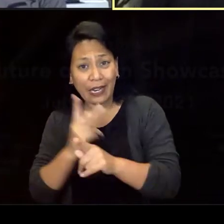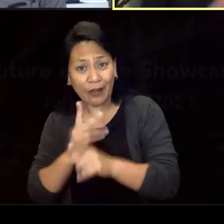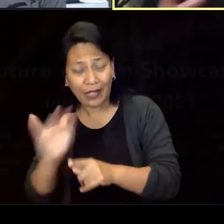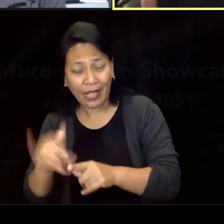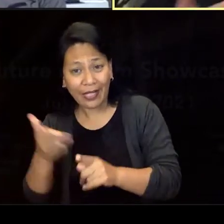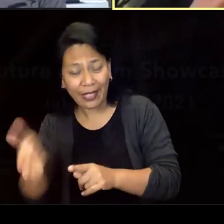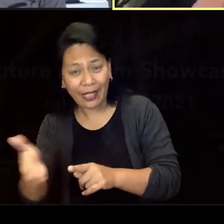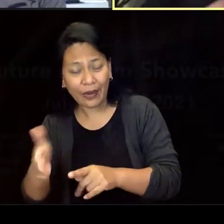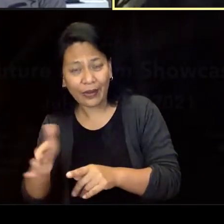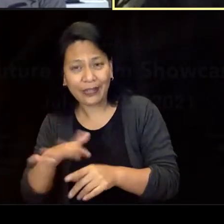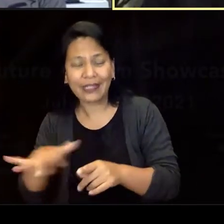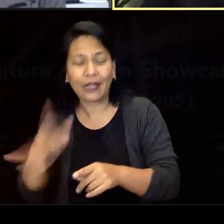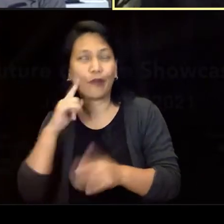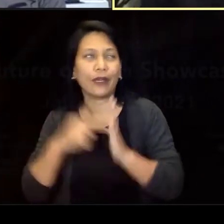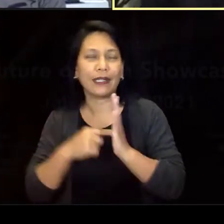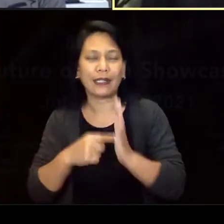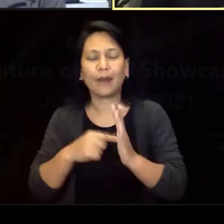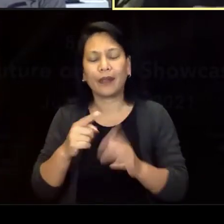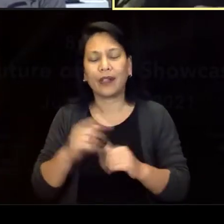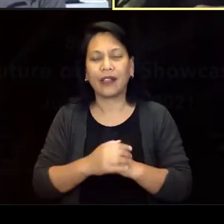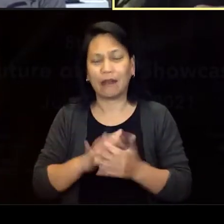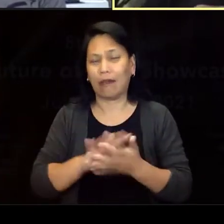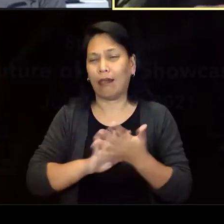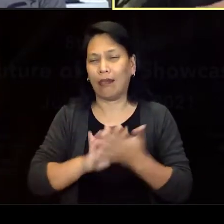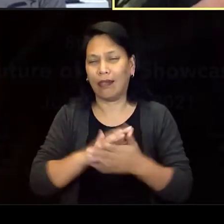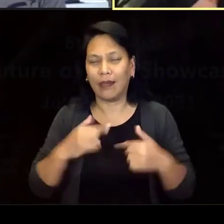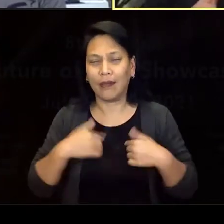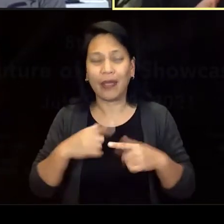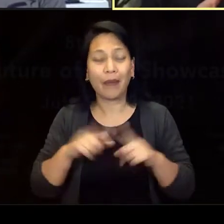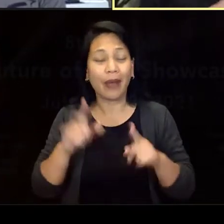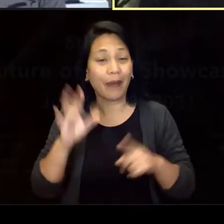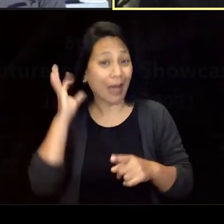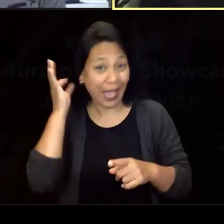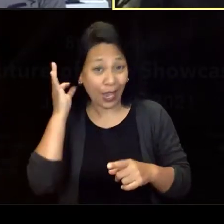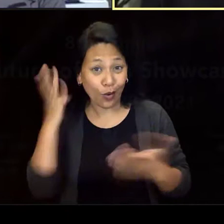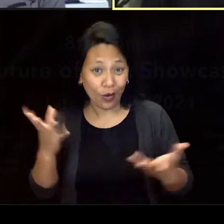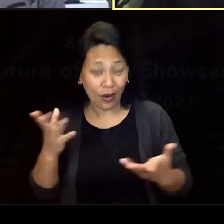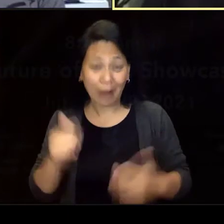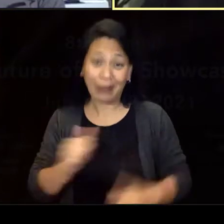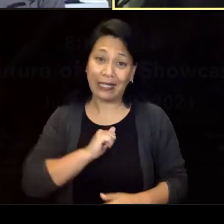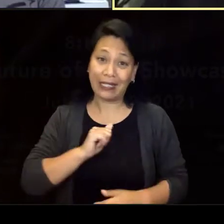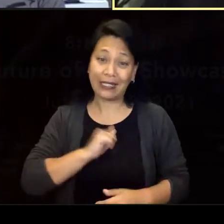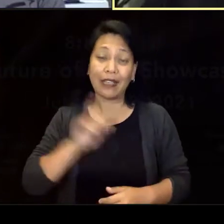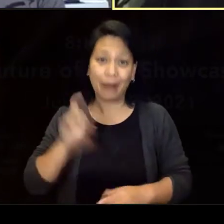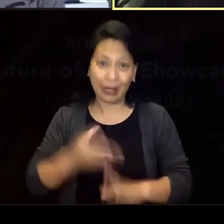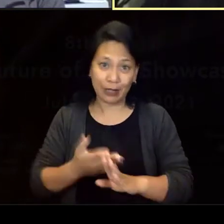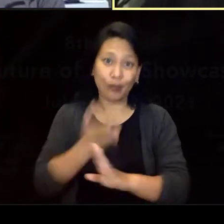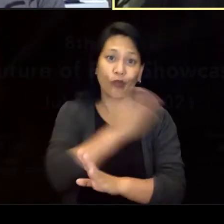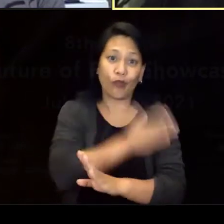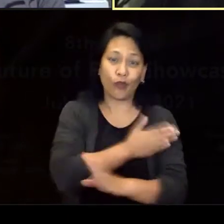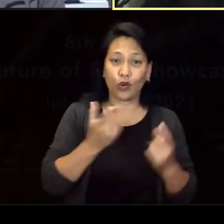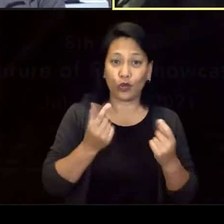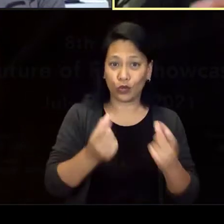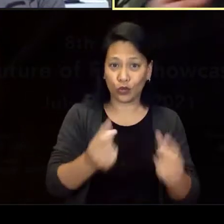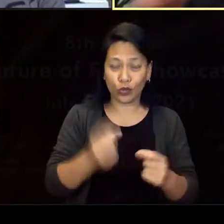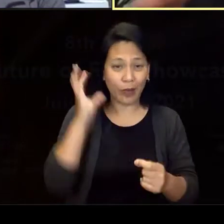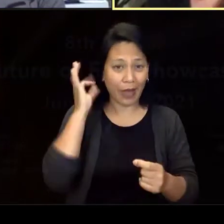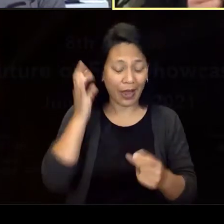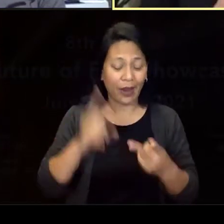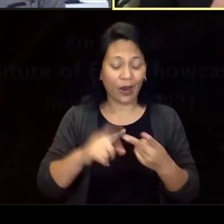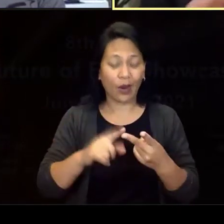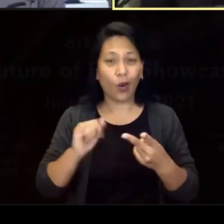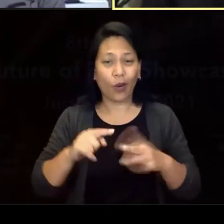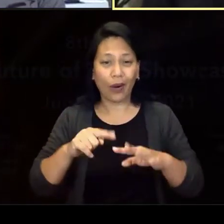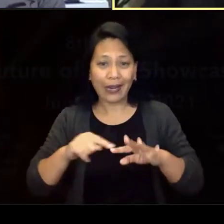So I speak of things like having to do my hair and having to change my nails for certain roles